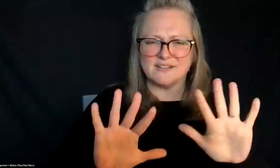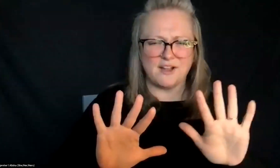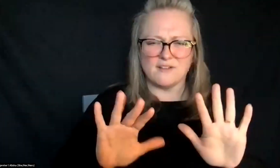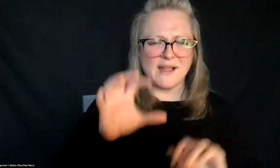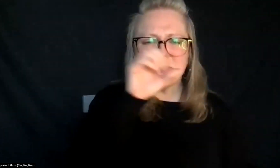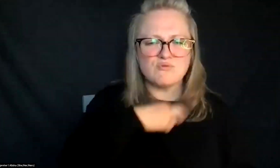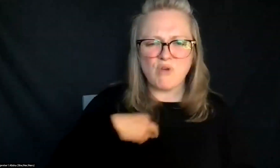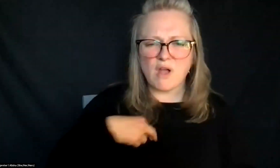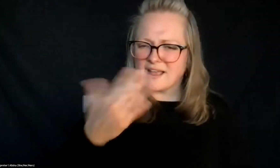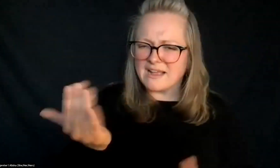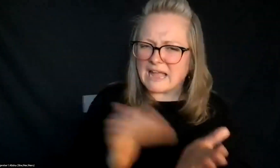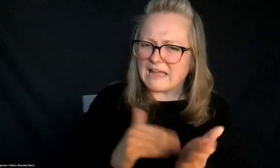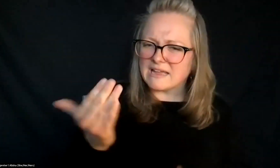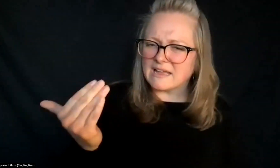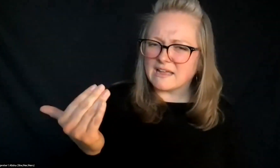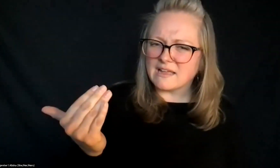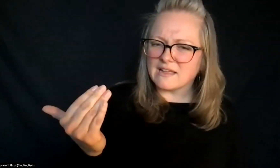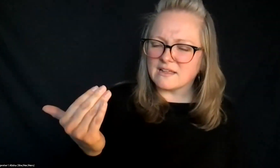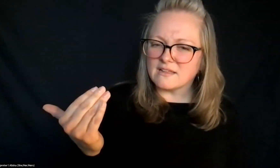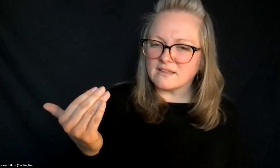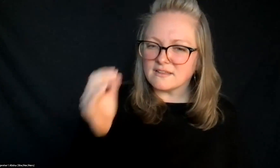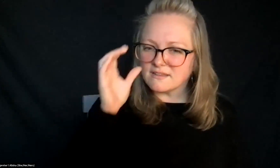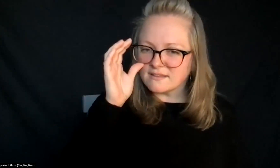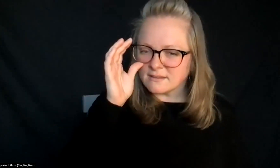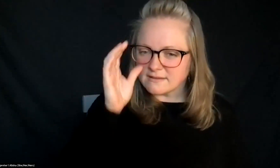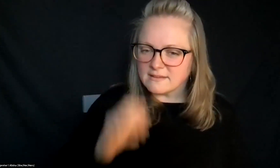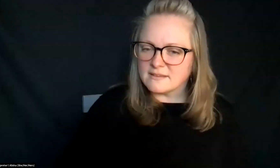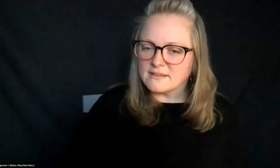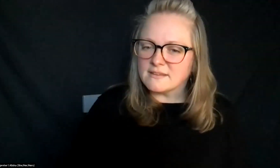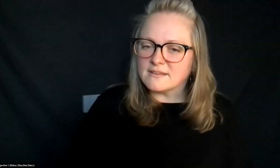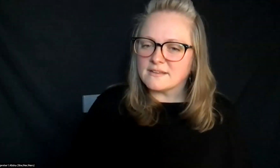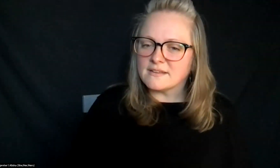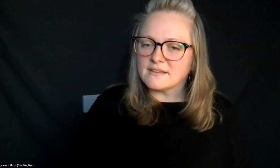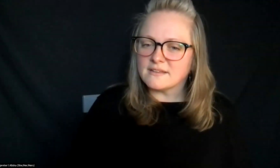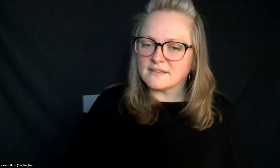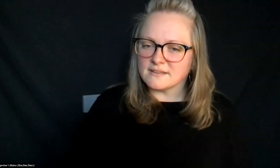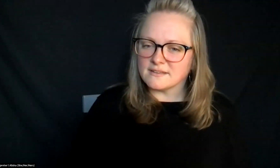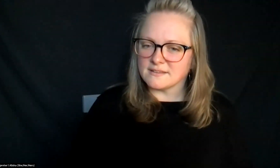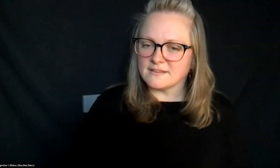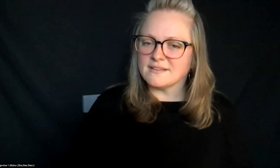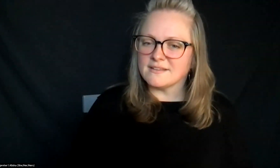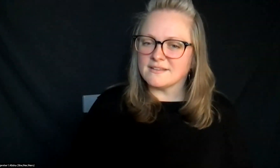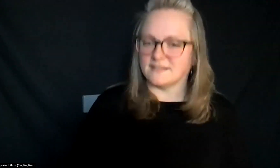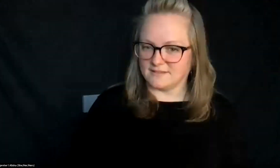I HAD A CLIENT TALKING ABOUT FENTANYL IN PARTICULAR. I MIGHT HAVE HAVE